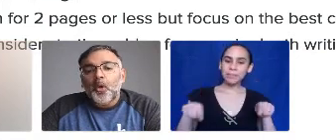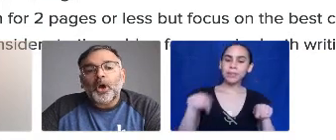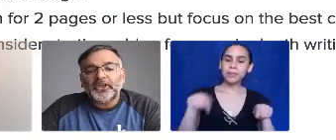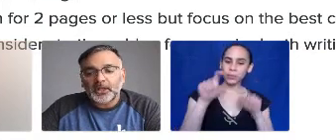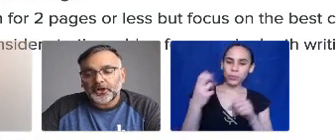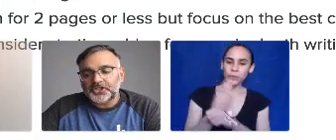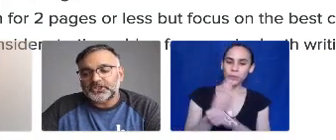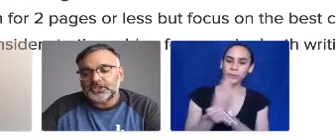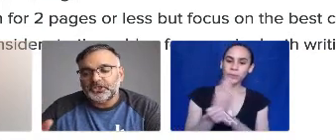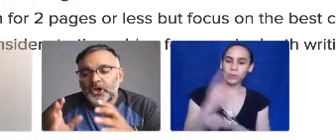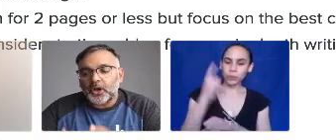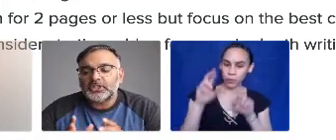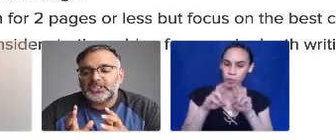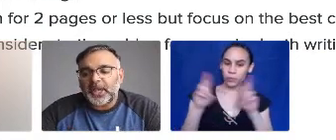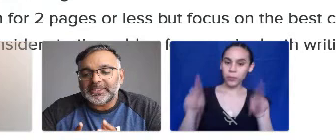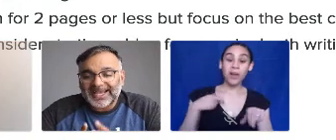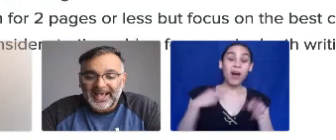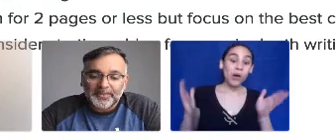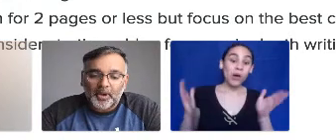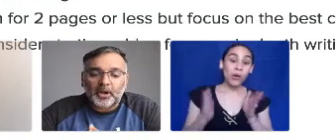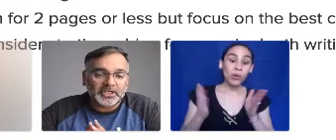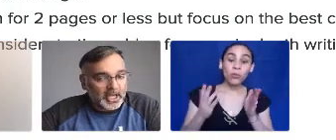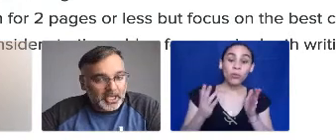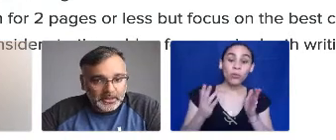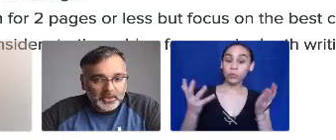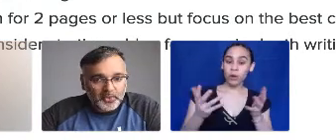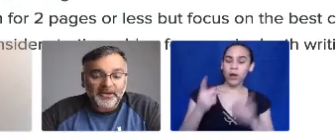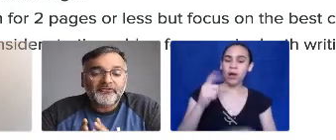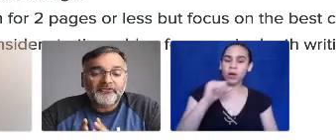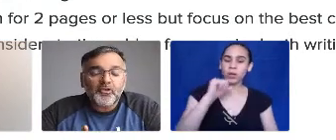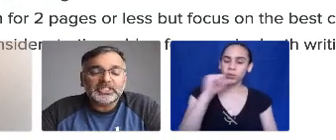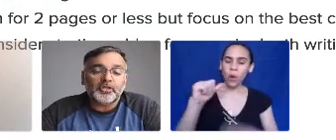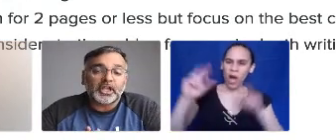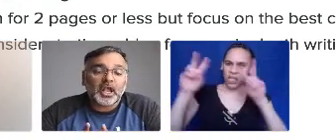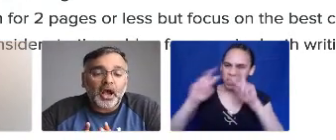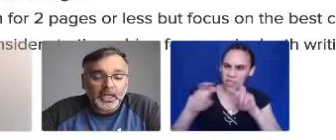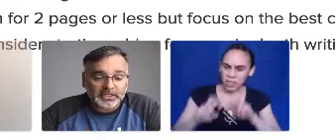one thing i'll encourage you is don't spend time on the design right focus on the content